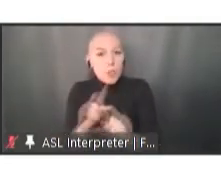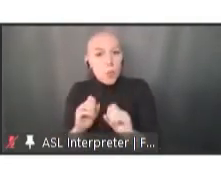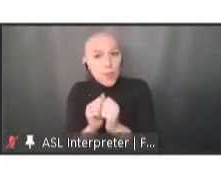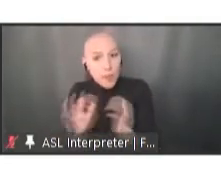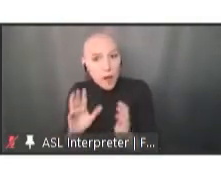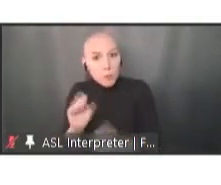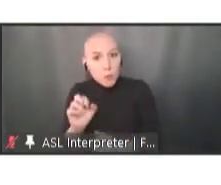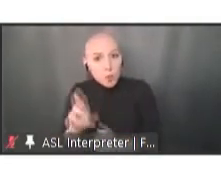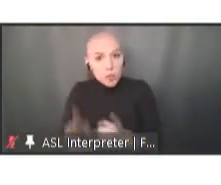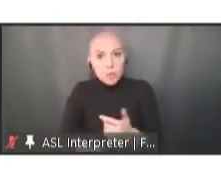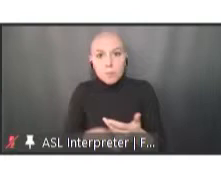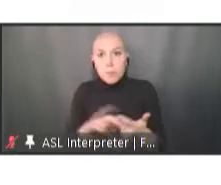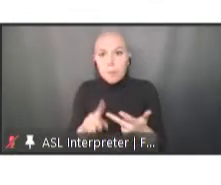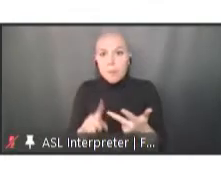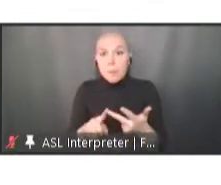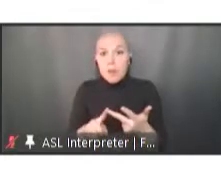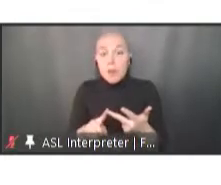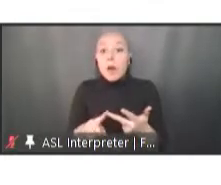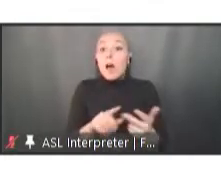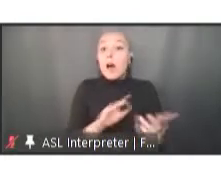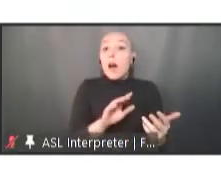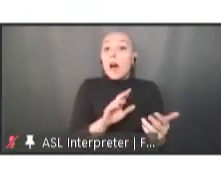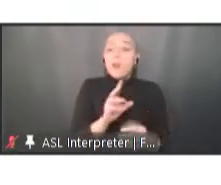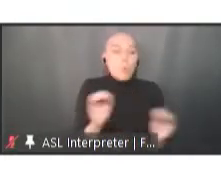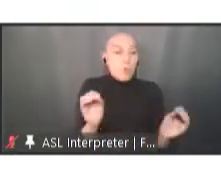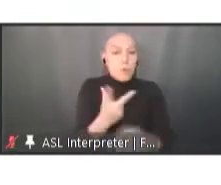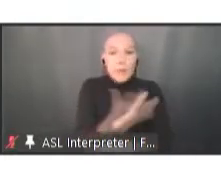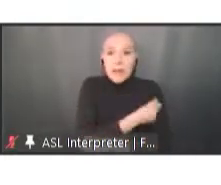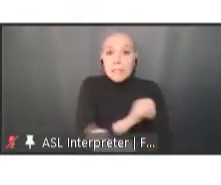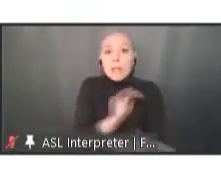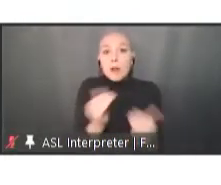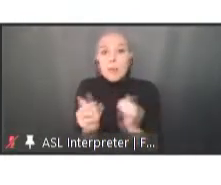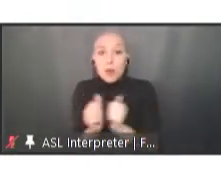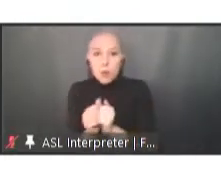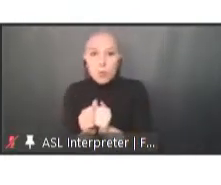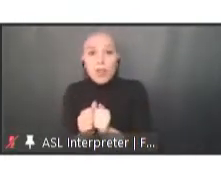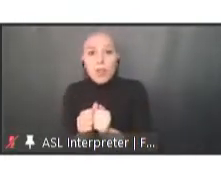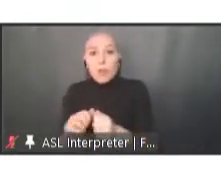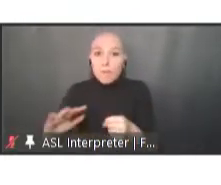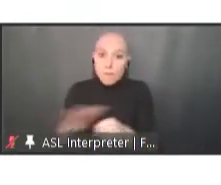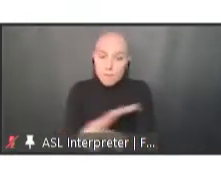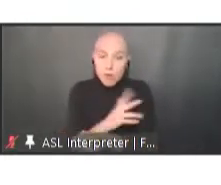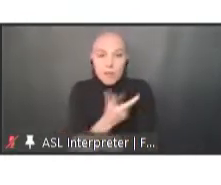The background color again relates to the variant period, pre-Delta in white, Omicron in